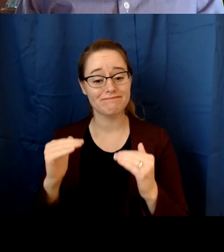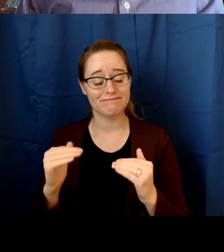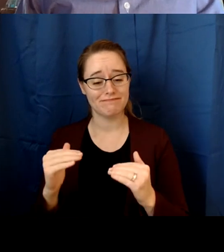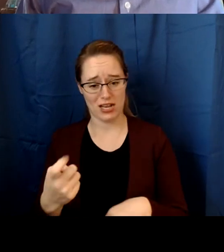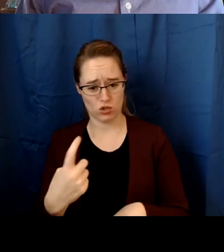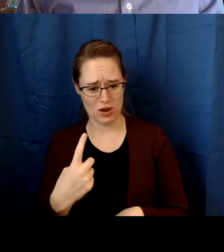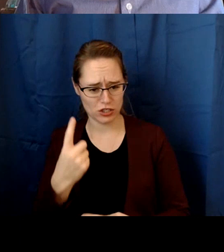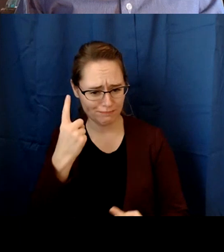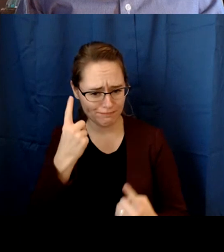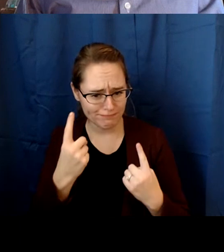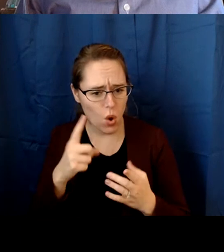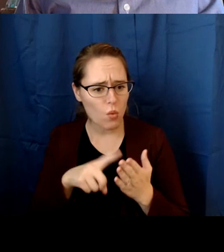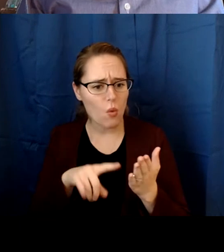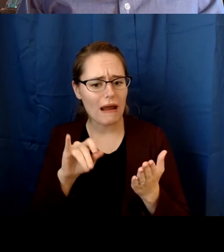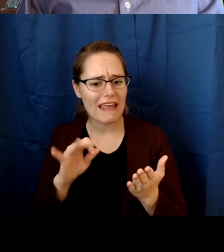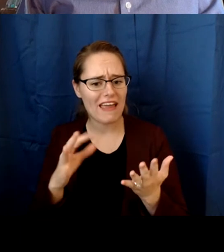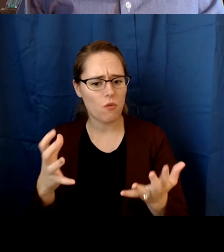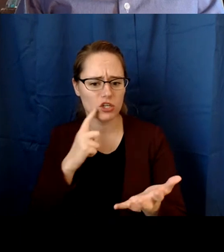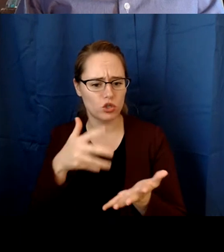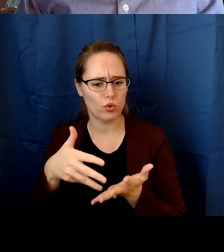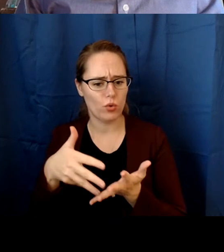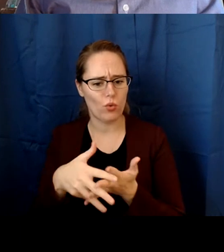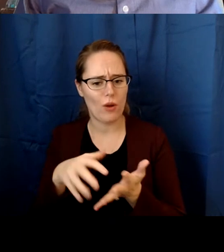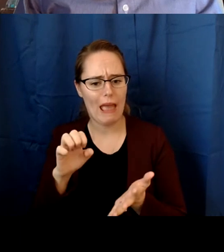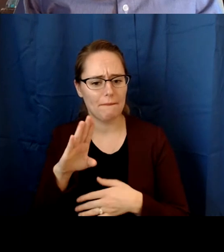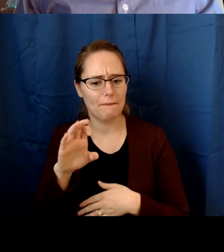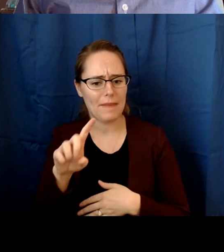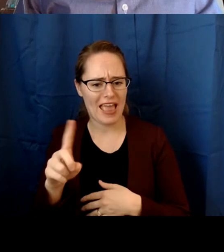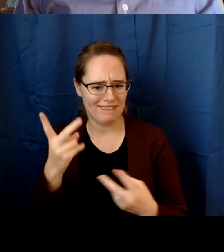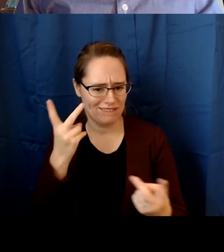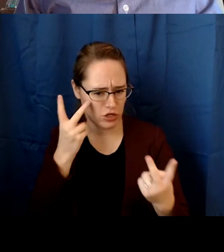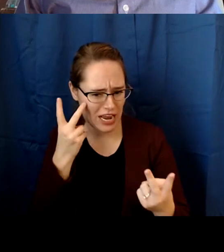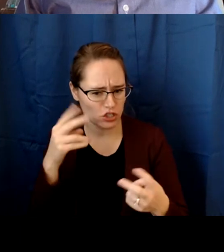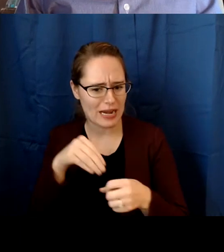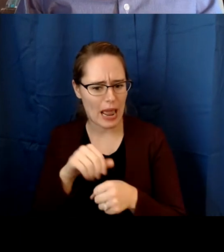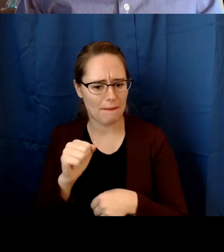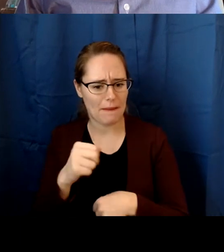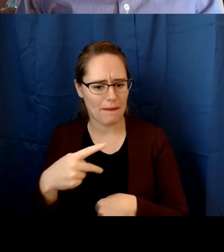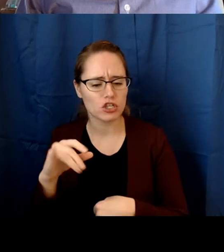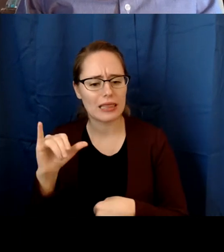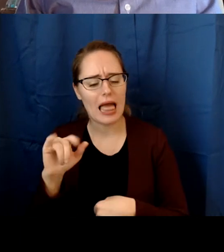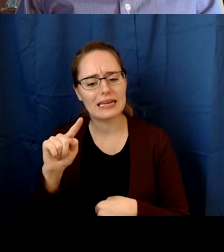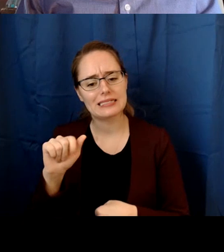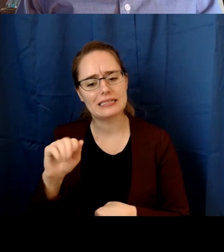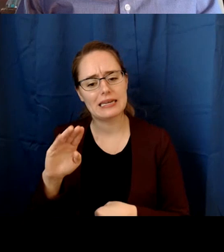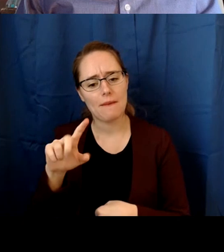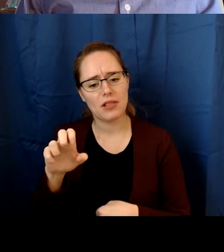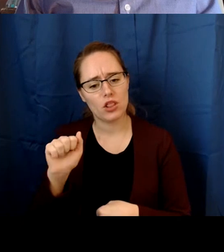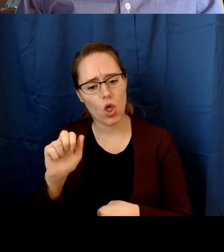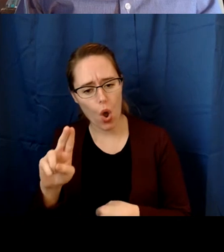what if we want to embed a virtualization in application, such as Tableau or with Mac,